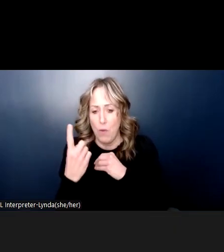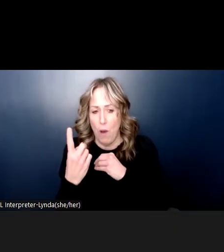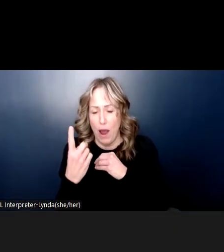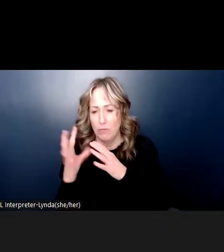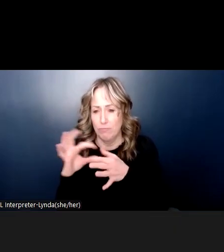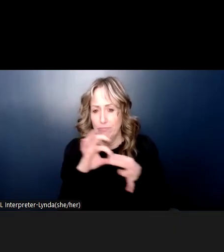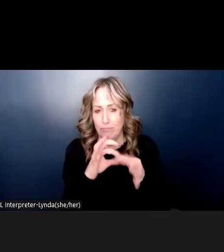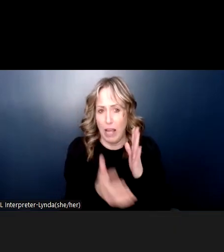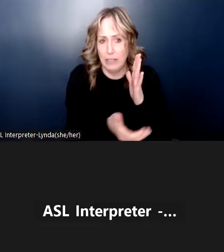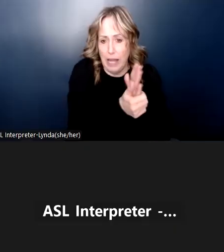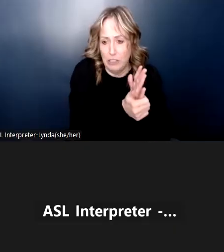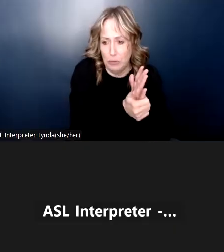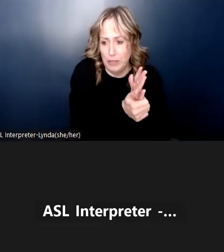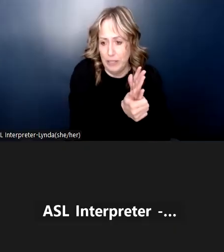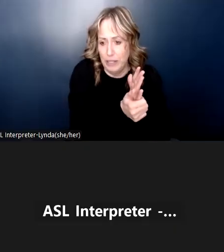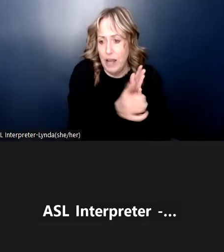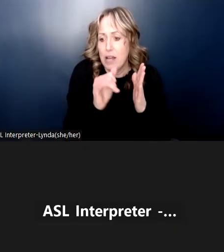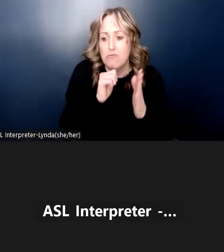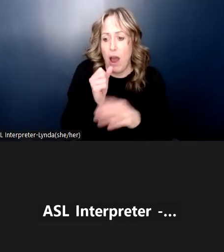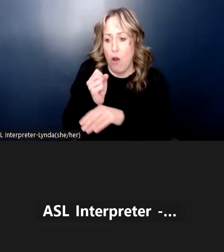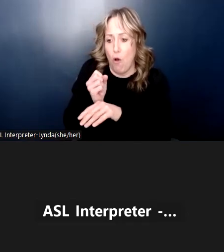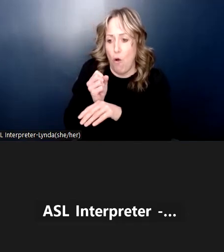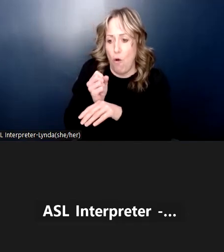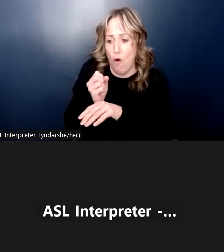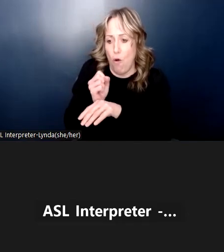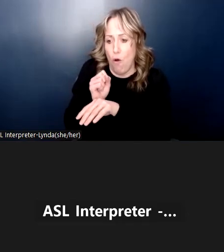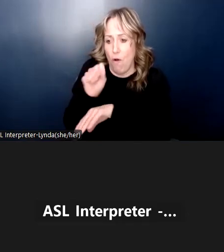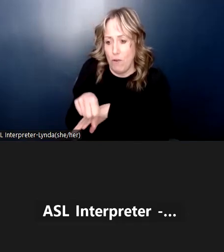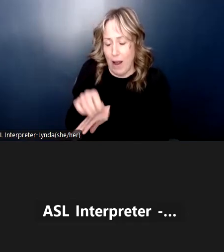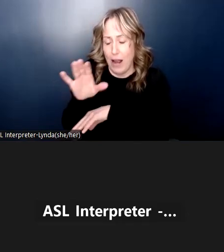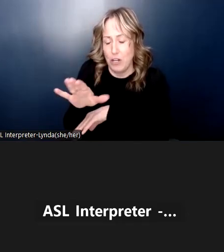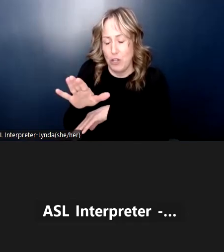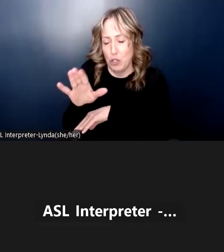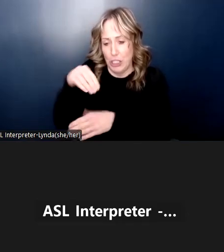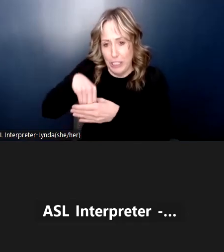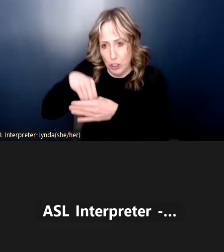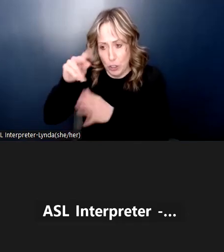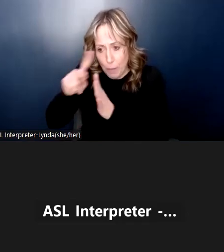It doesn't override your internal policy or records retention, right?